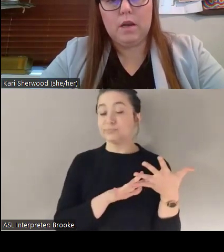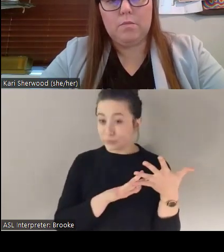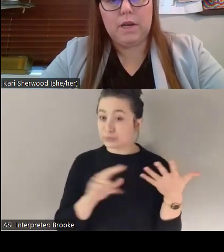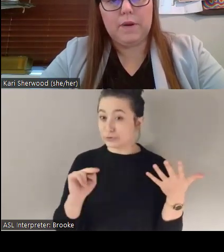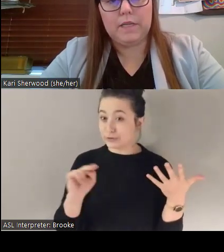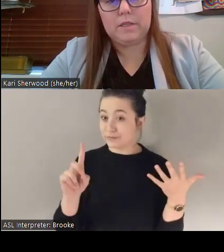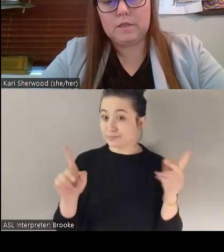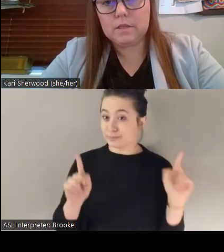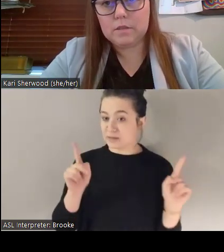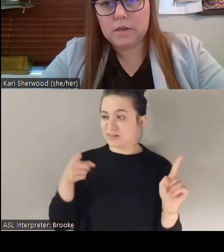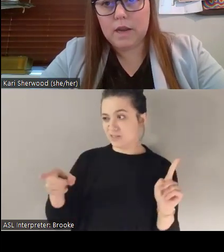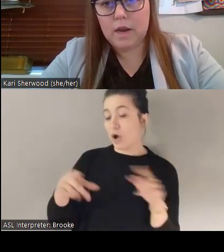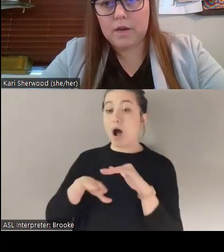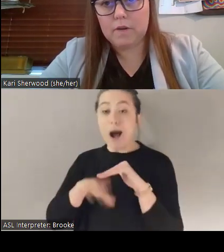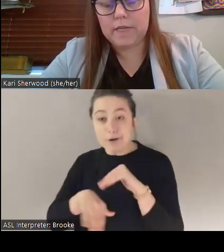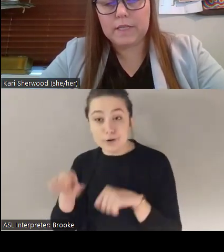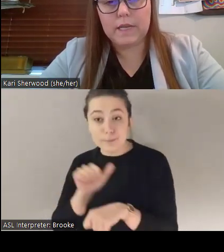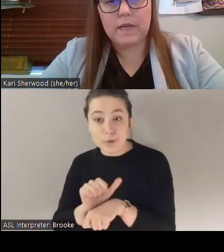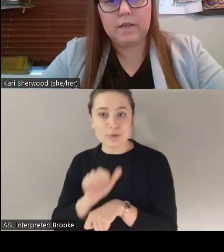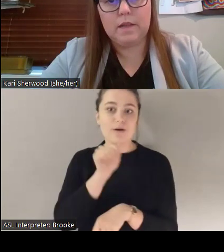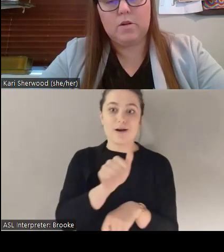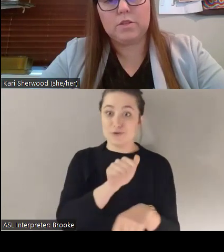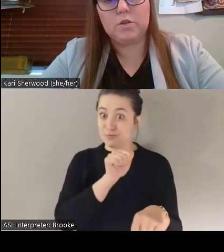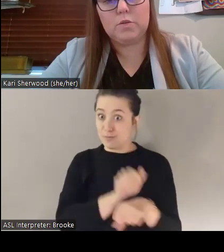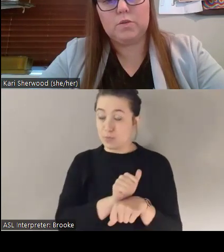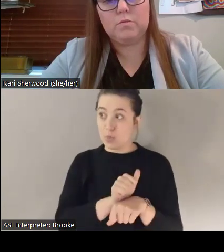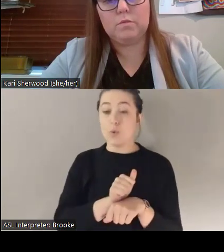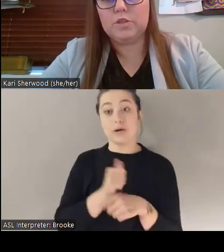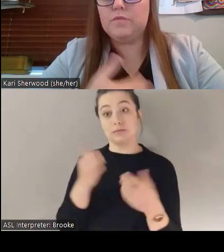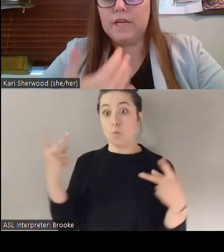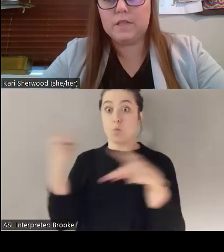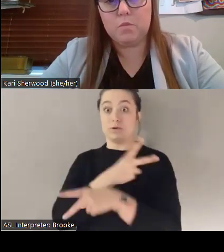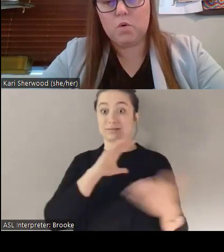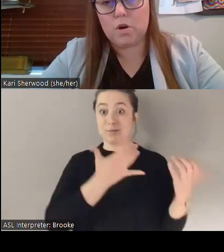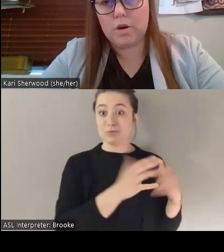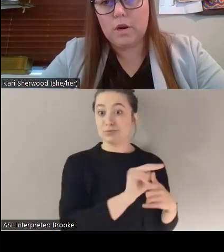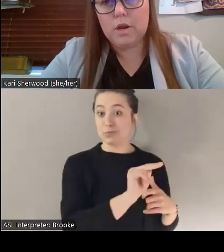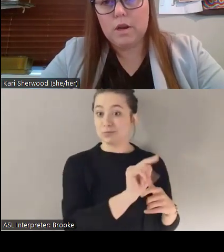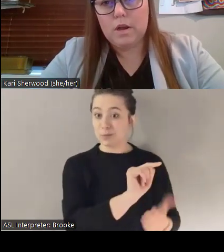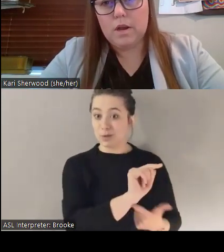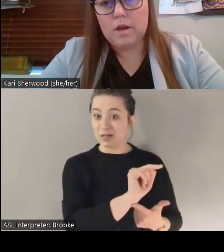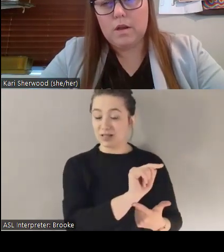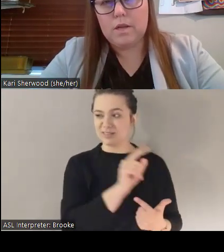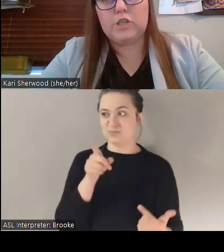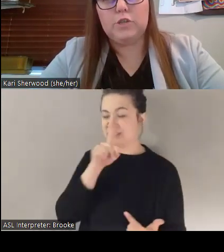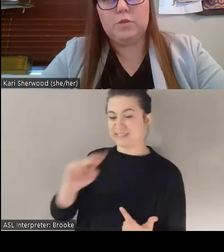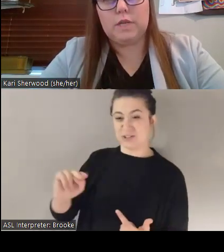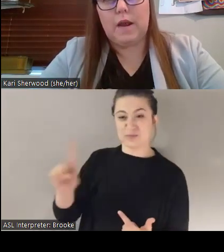at higher rates, they also just face more issues